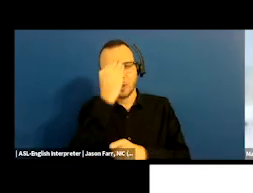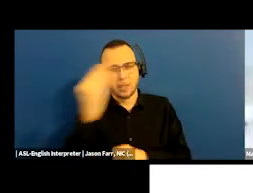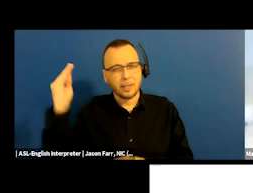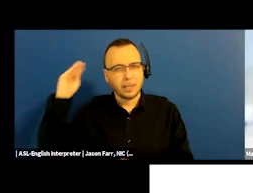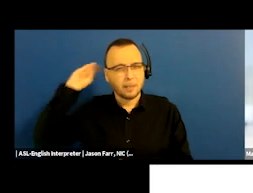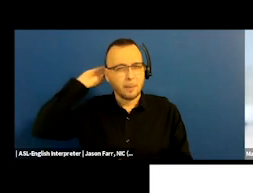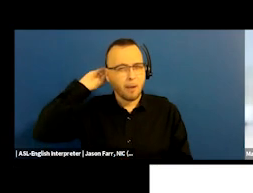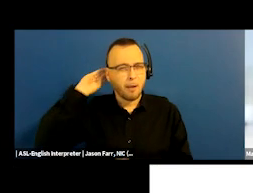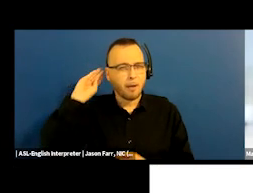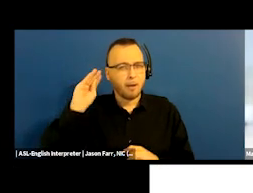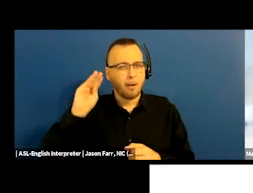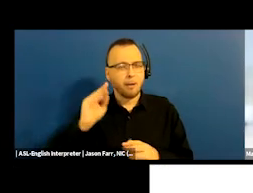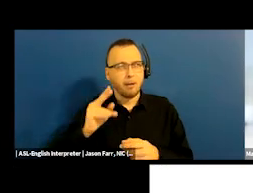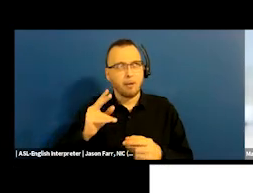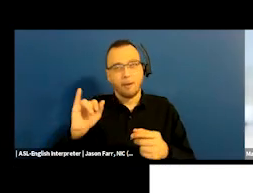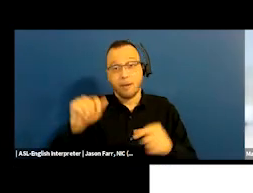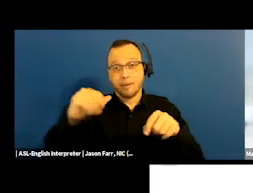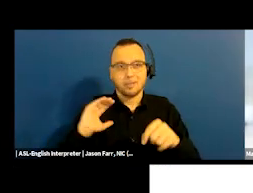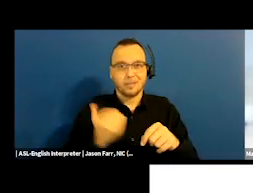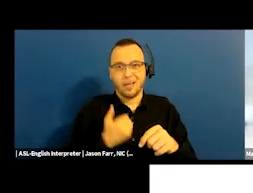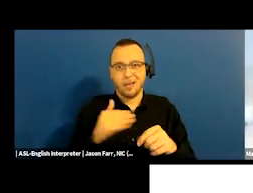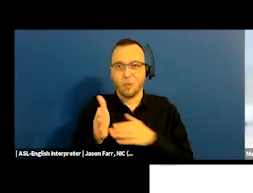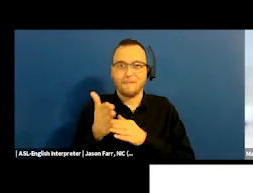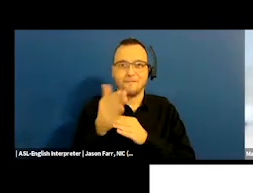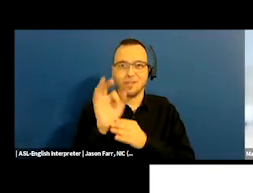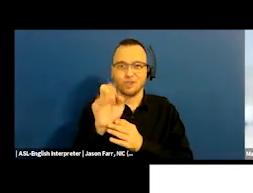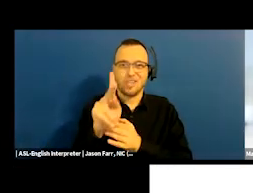And we have veterans about 10% of the population.